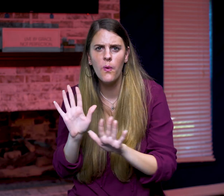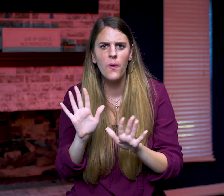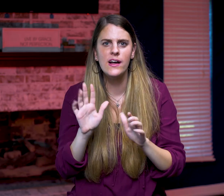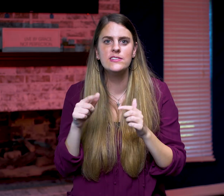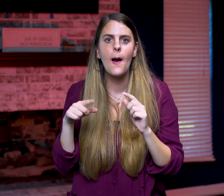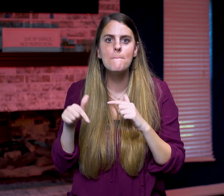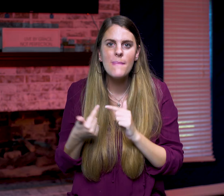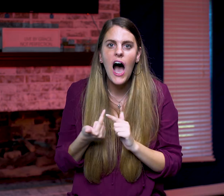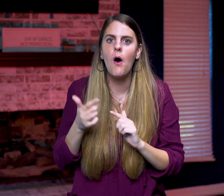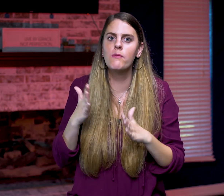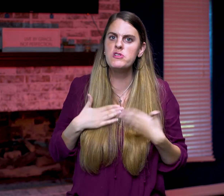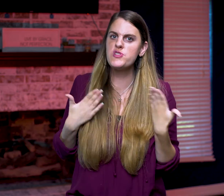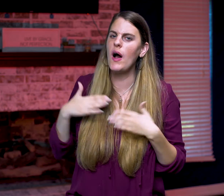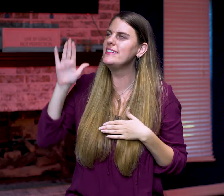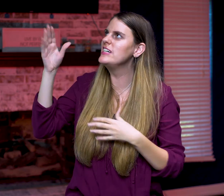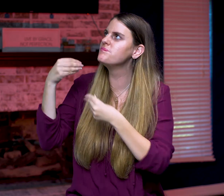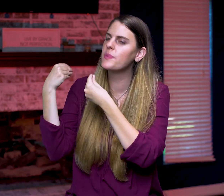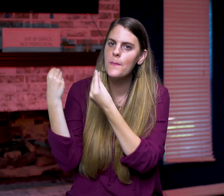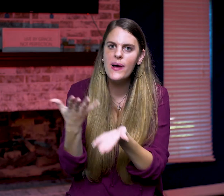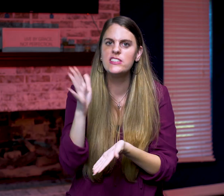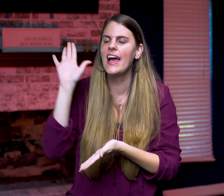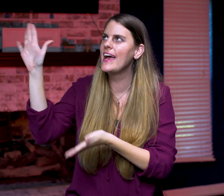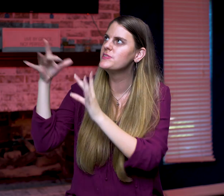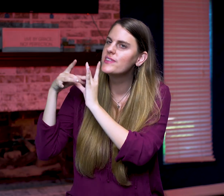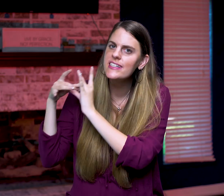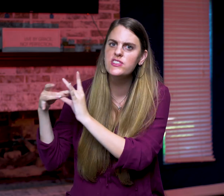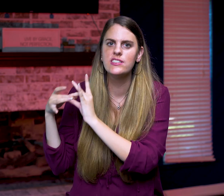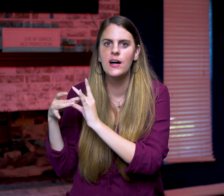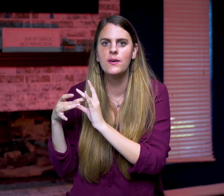it’s about rejoicing in His provision and relationship!